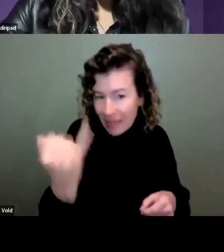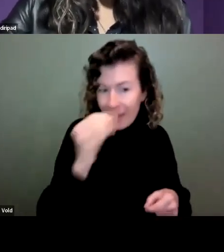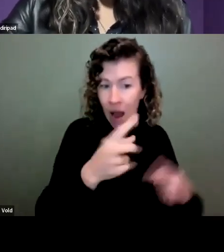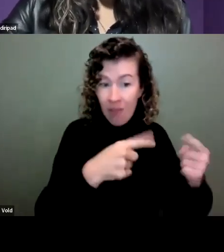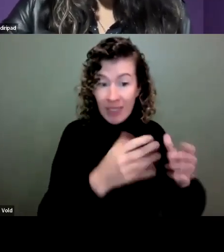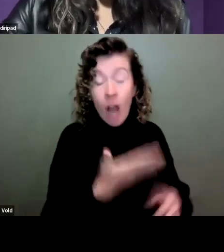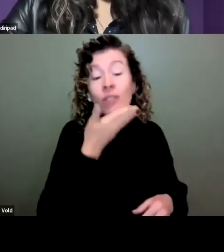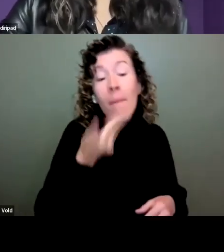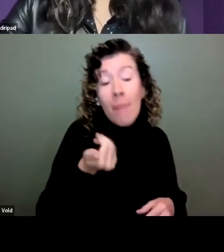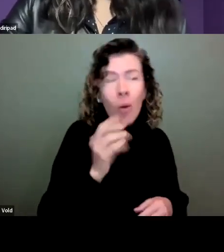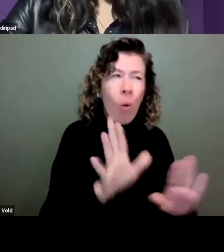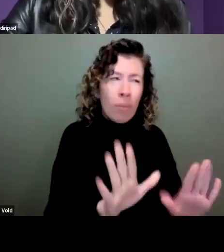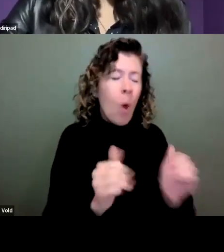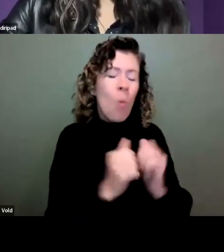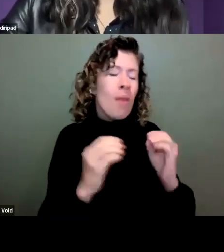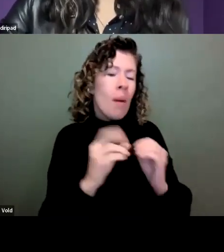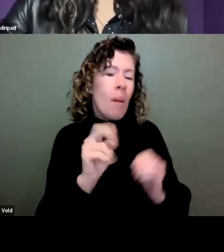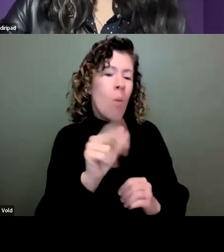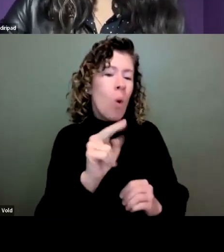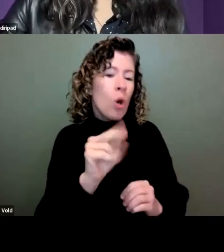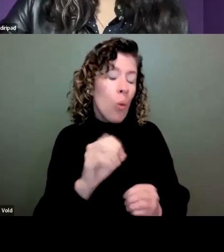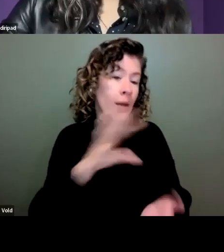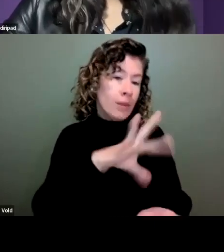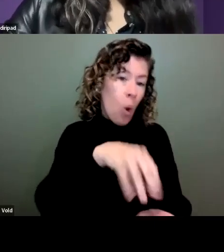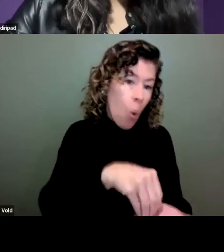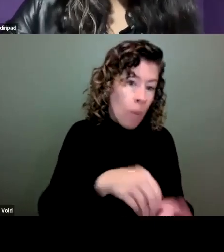"Corpus linguistics, sociolinguistics, for example."